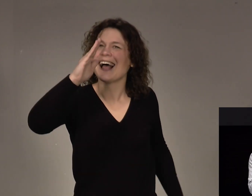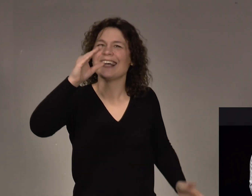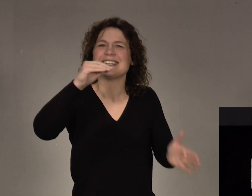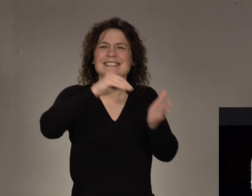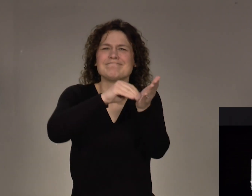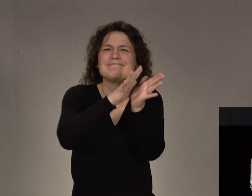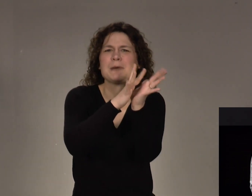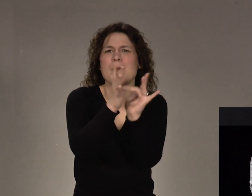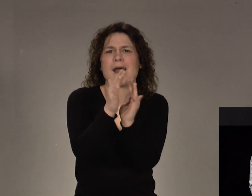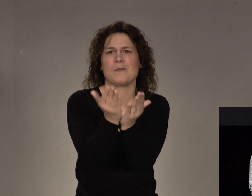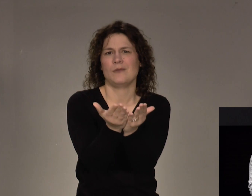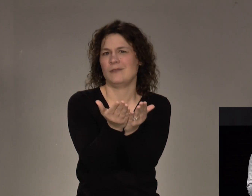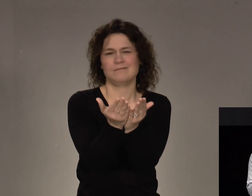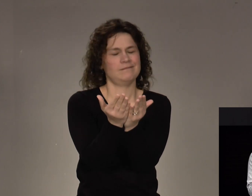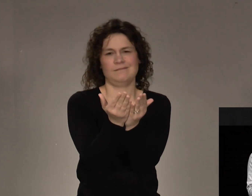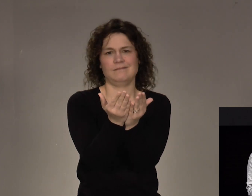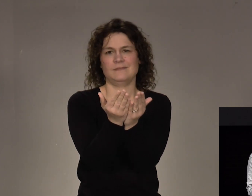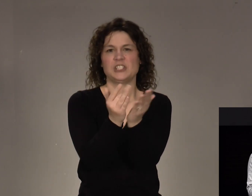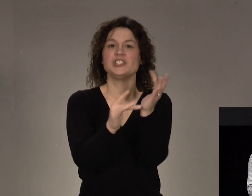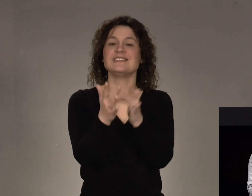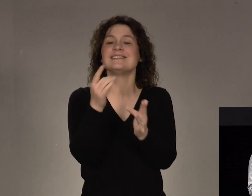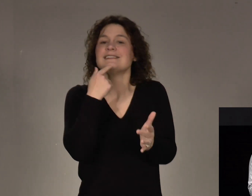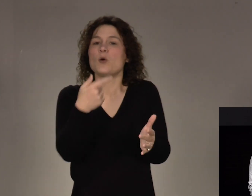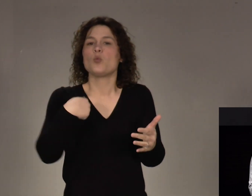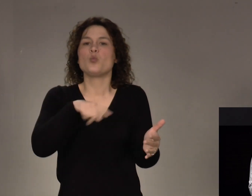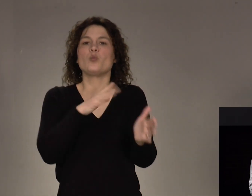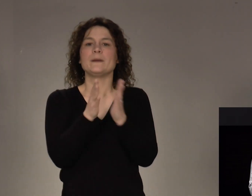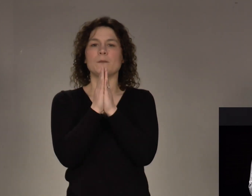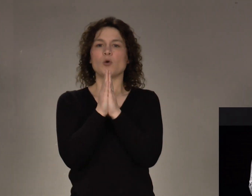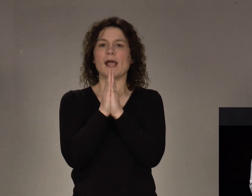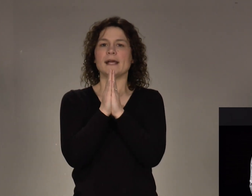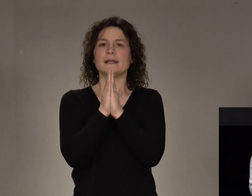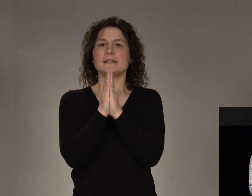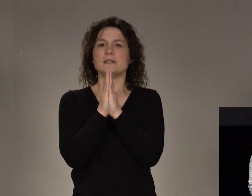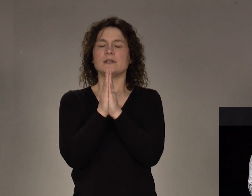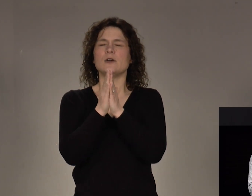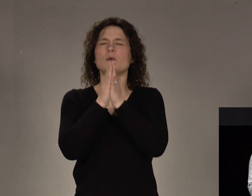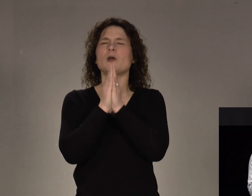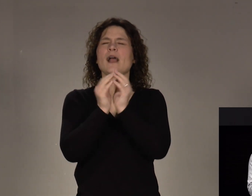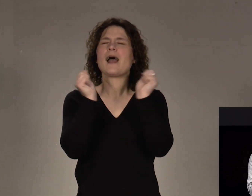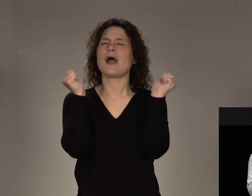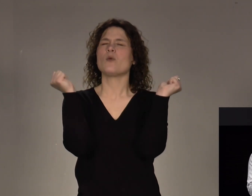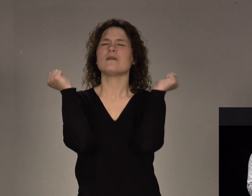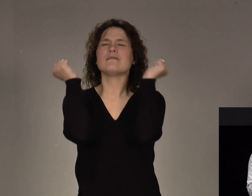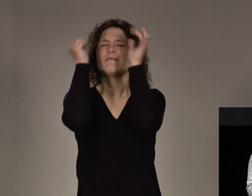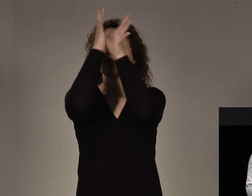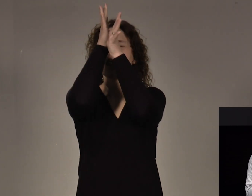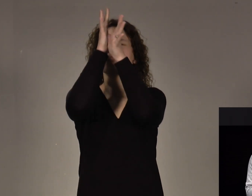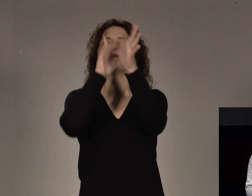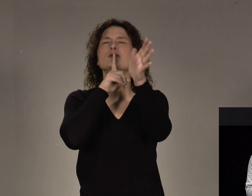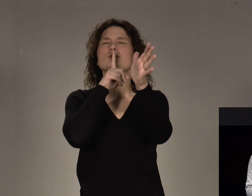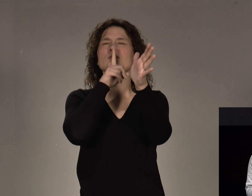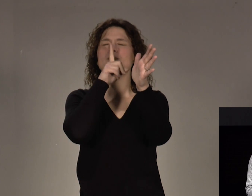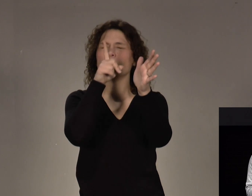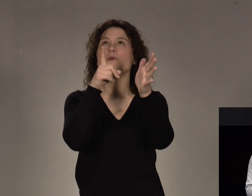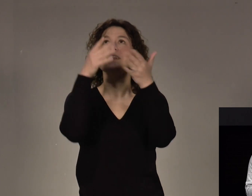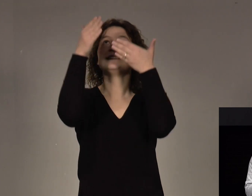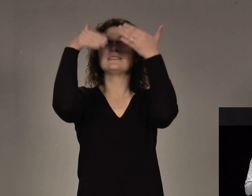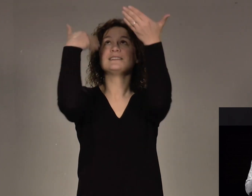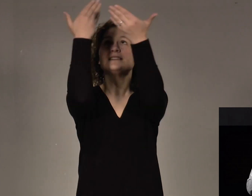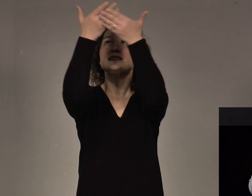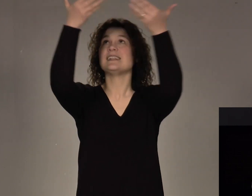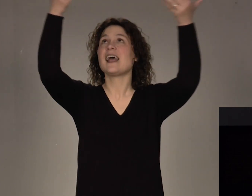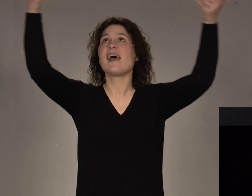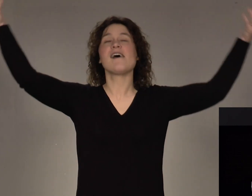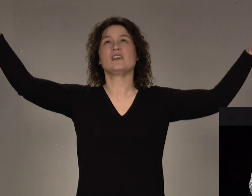Jesus says when we pray, we pray: "Our Father, who art in heaven ..." And our loving